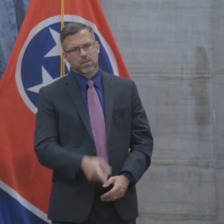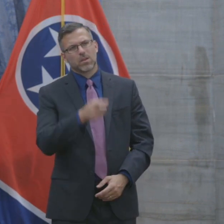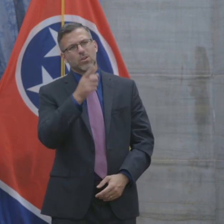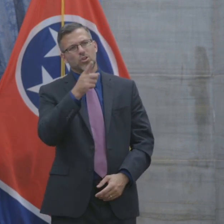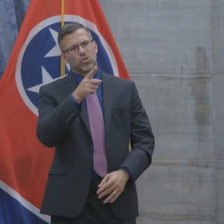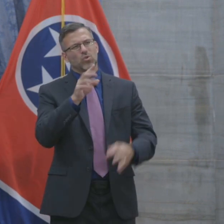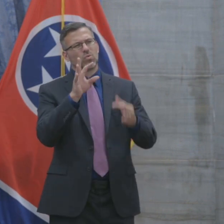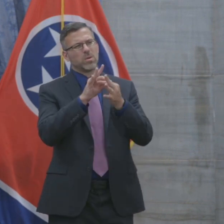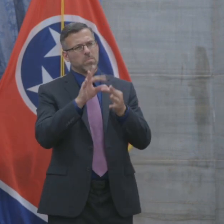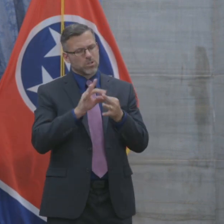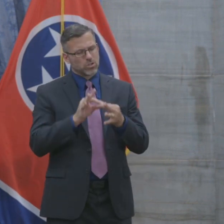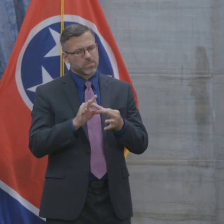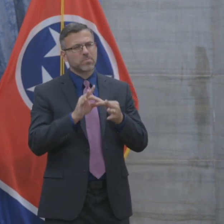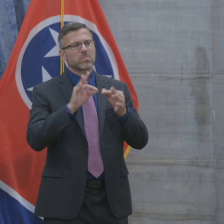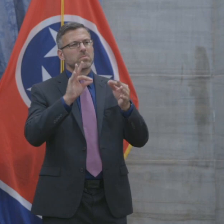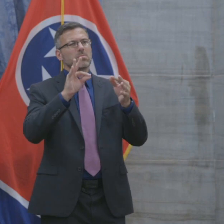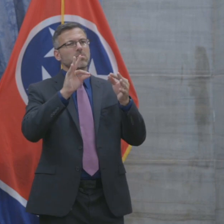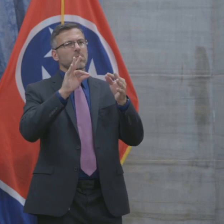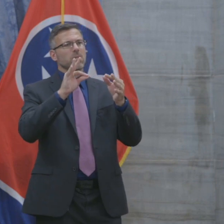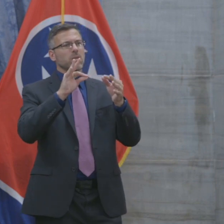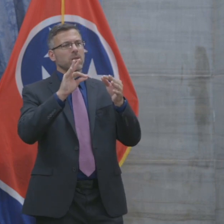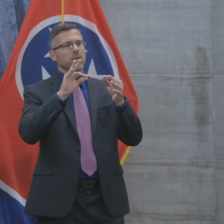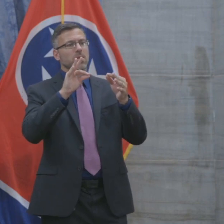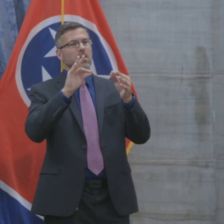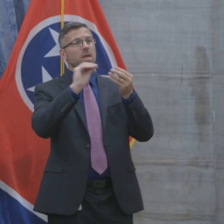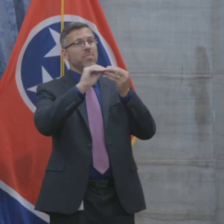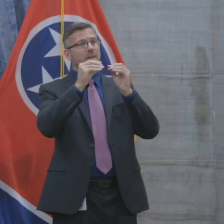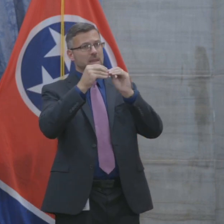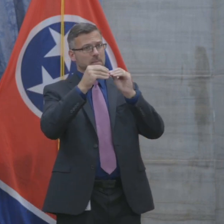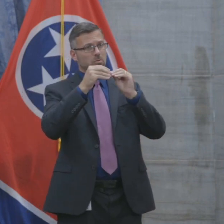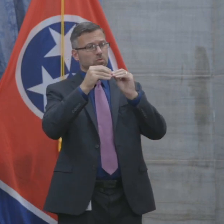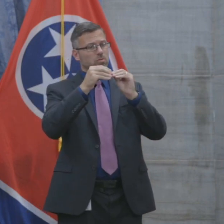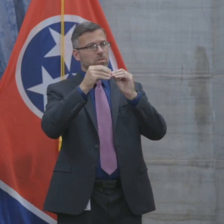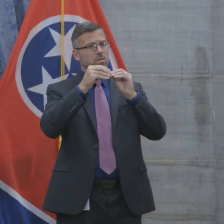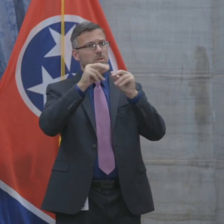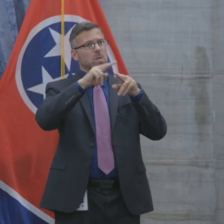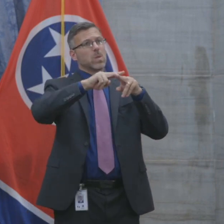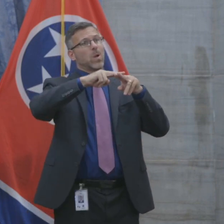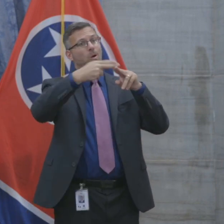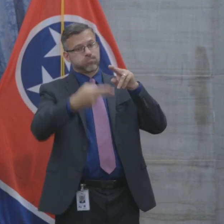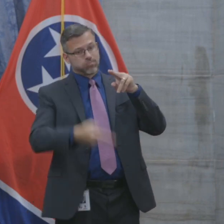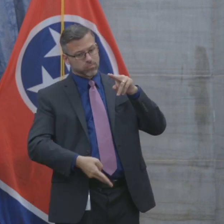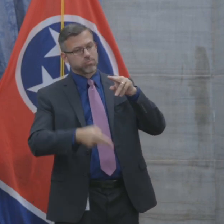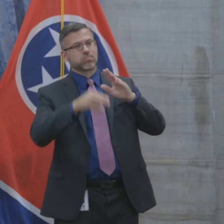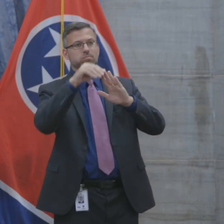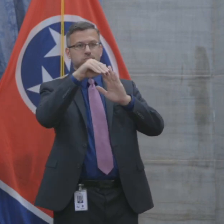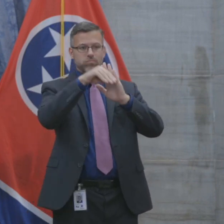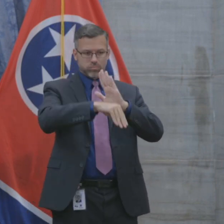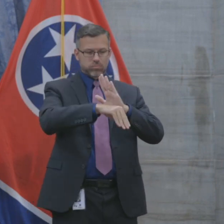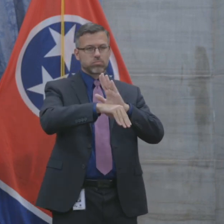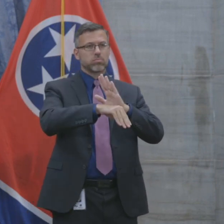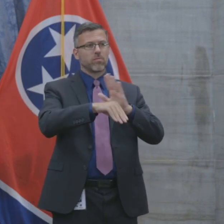I signed it. REPORTER: But you don't feel like, you know -- you don't feel like the legislature overstepped